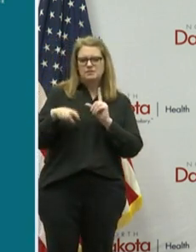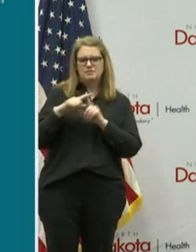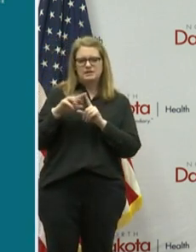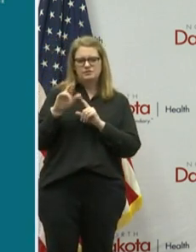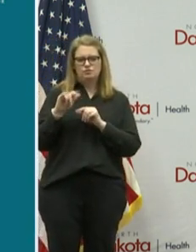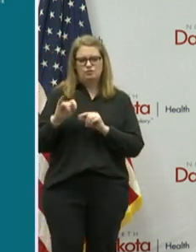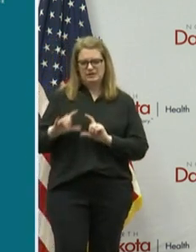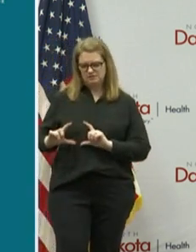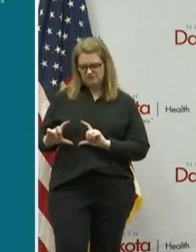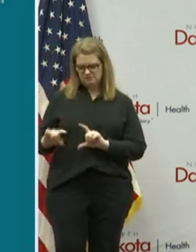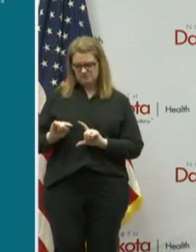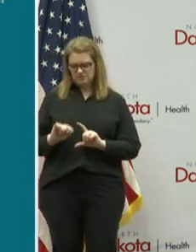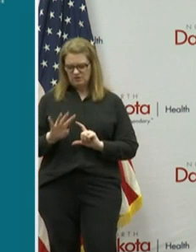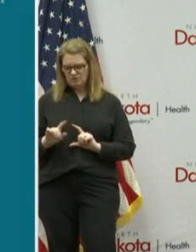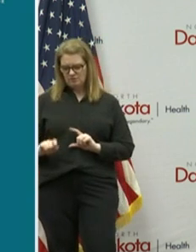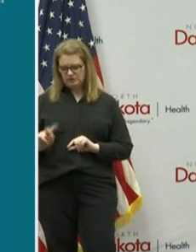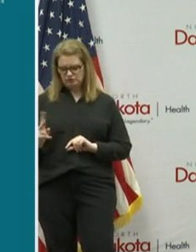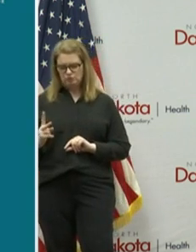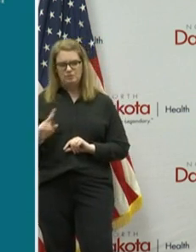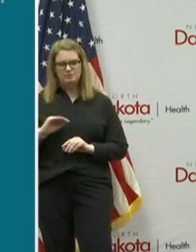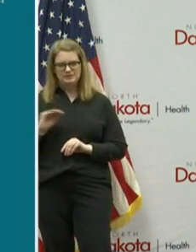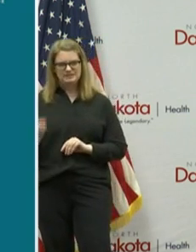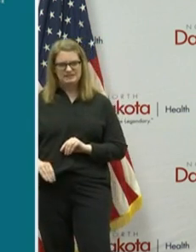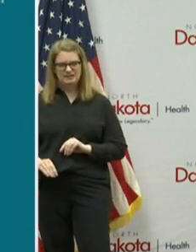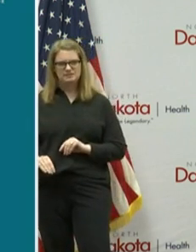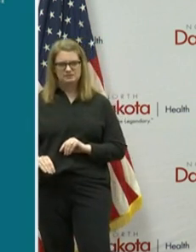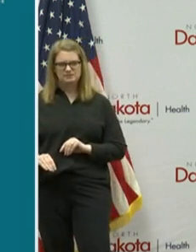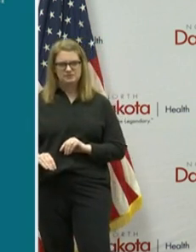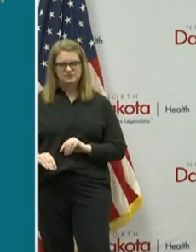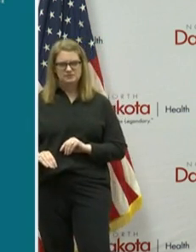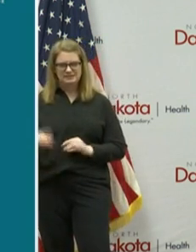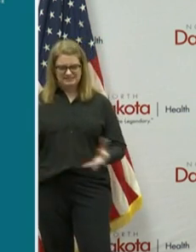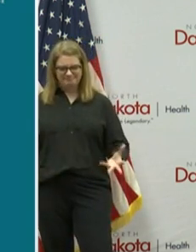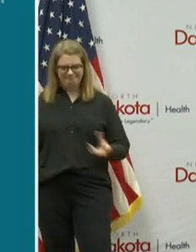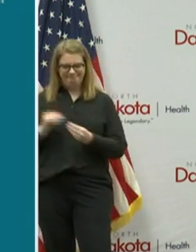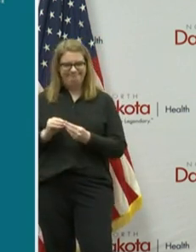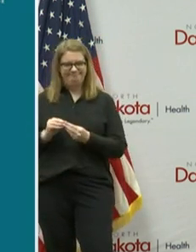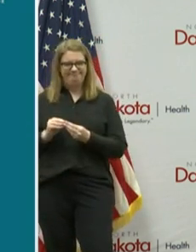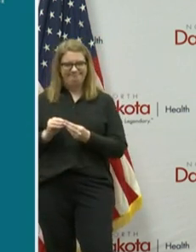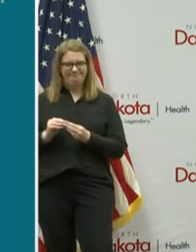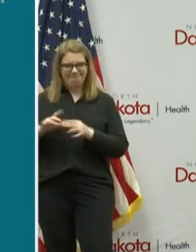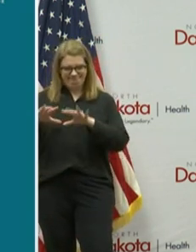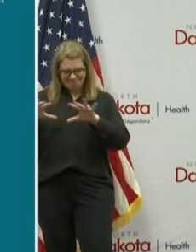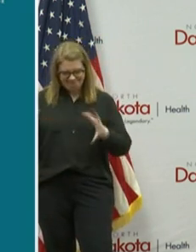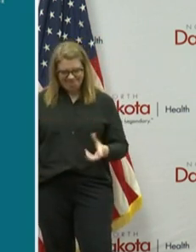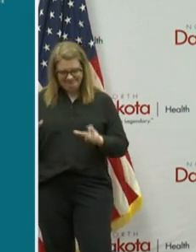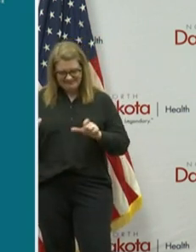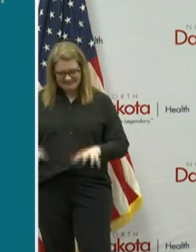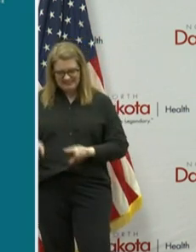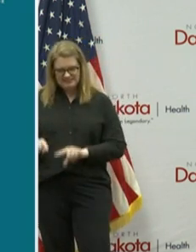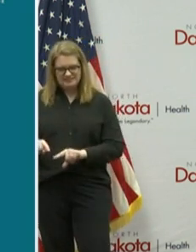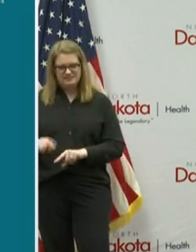TESTS, A COMMUNITY LaTOTAL OF 942 POSITIVES, THAT IS THE POSITIVE RATE IN THE LOWER